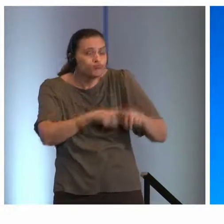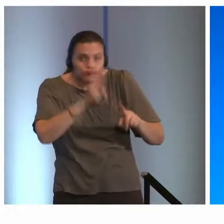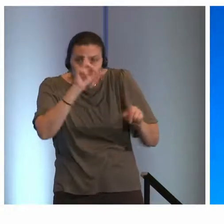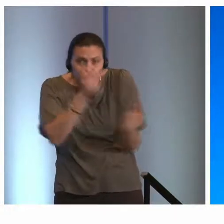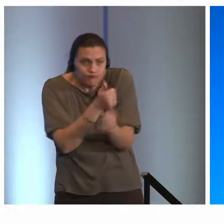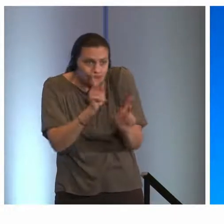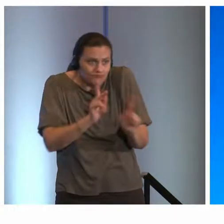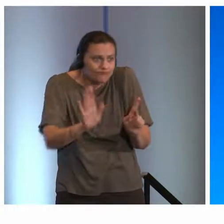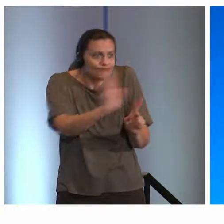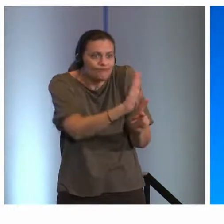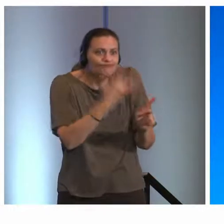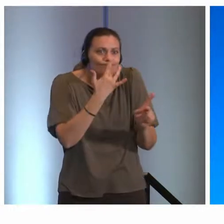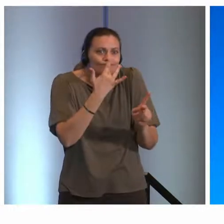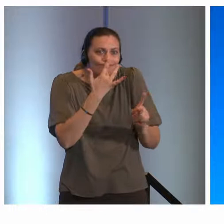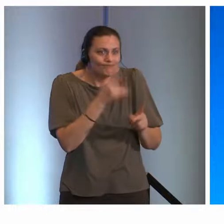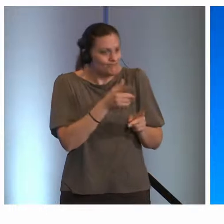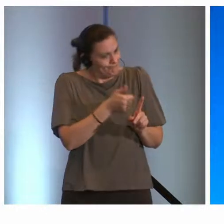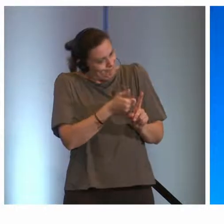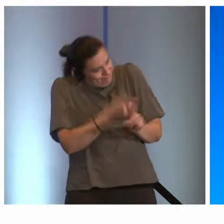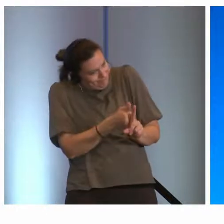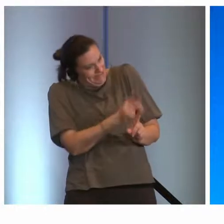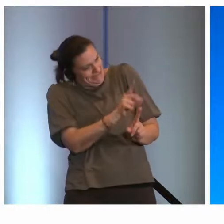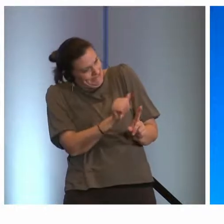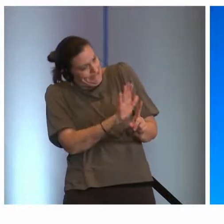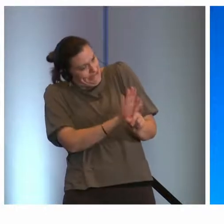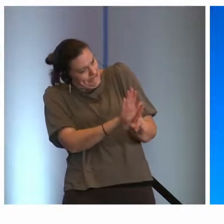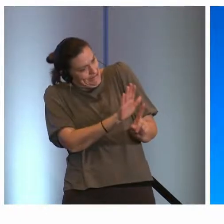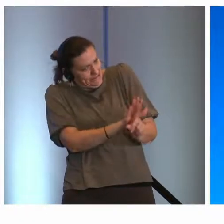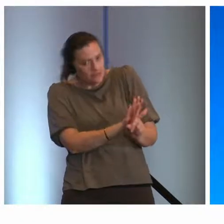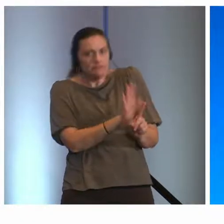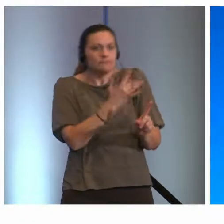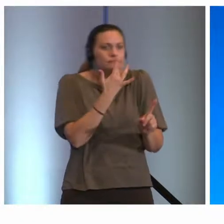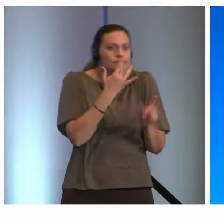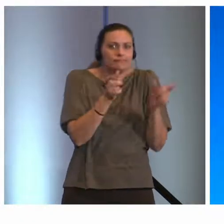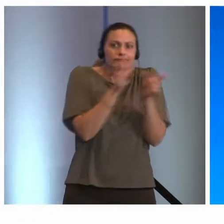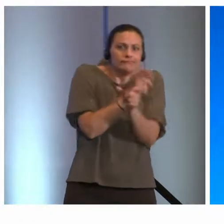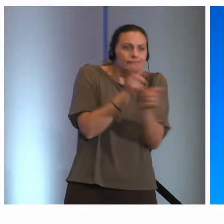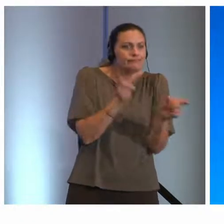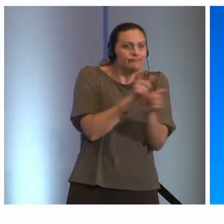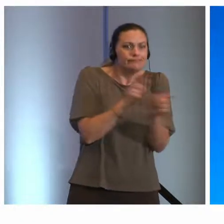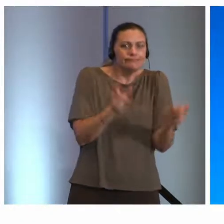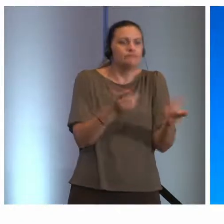And, so -- and it's subjective. It's subjective to each person, it's driven by the preference of the individual, with the